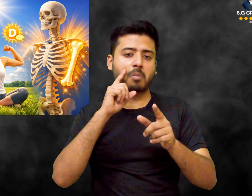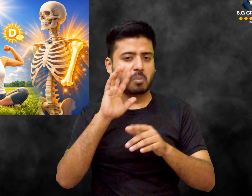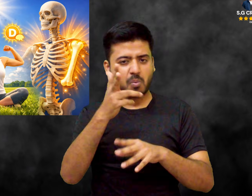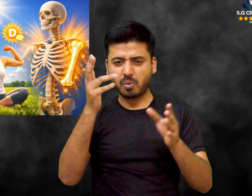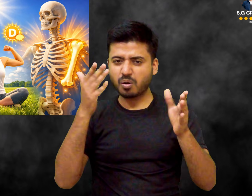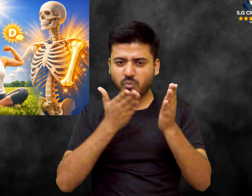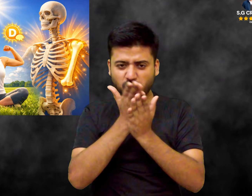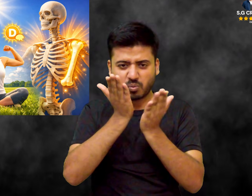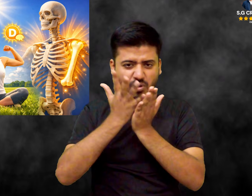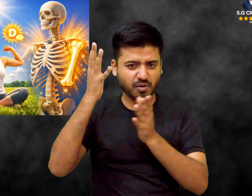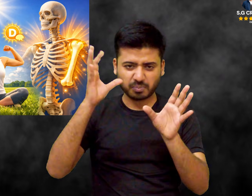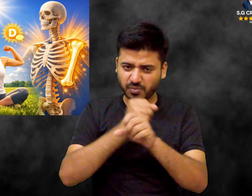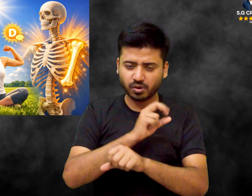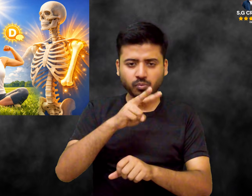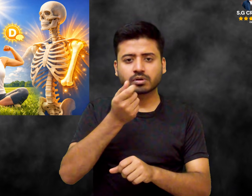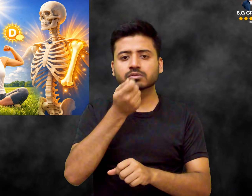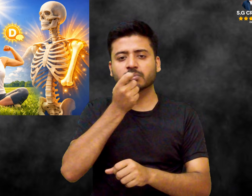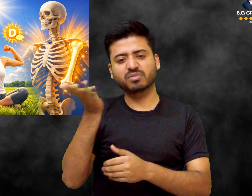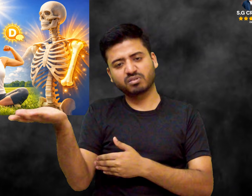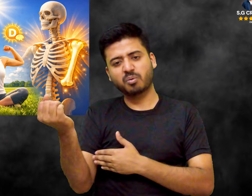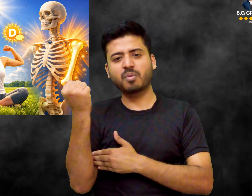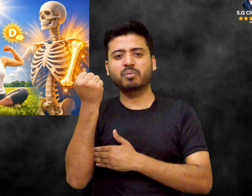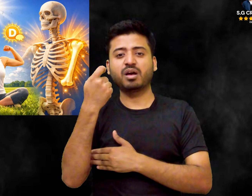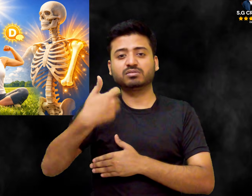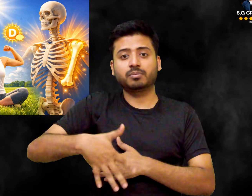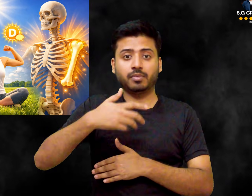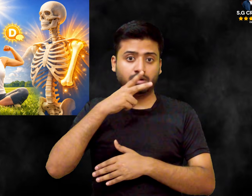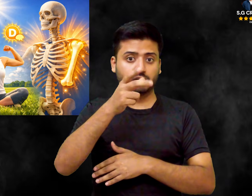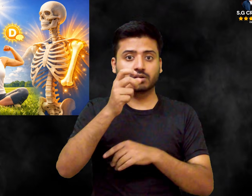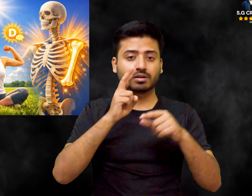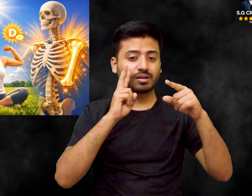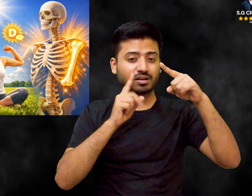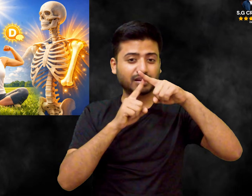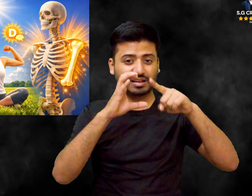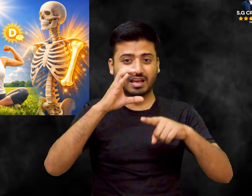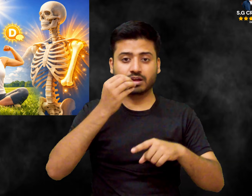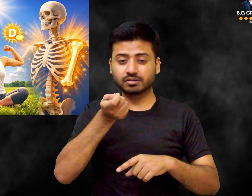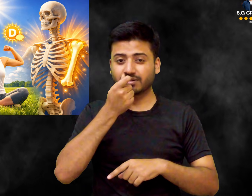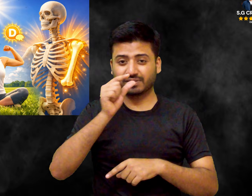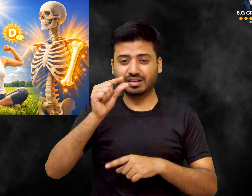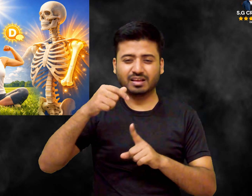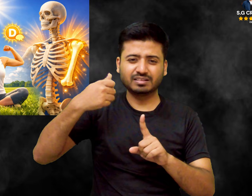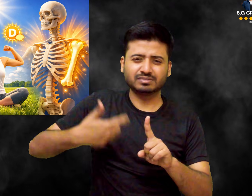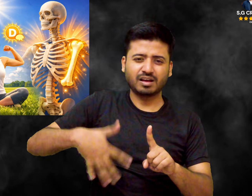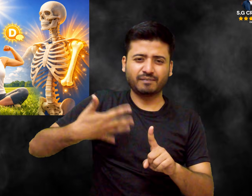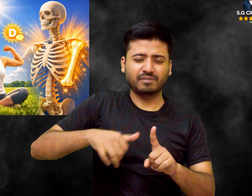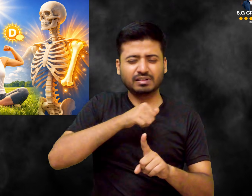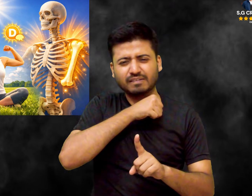and increase the risk of skin cancer. Vitamin D, often called the sunshine vitamin, is generally